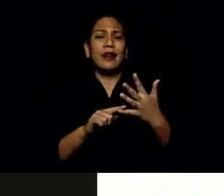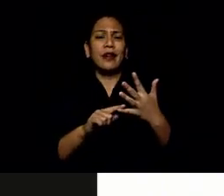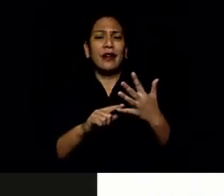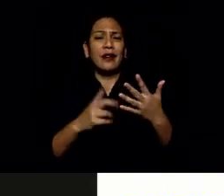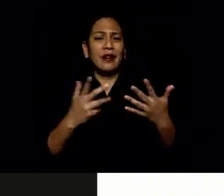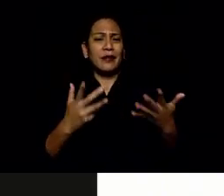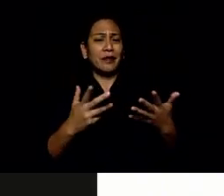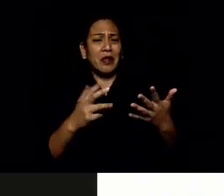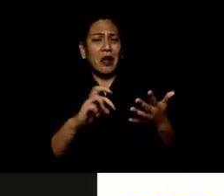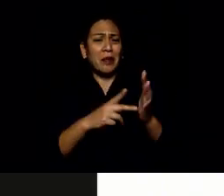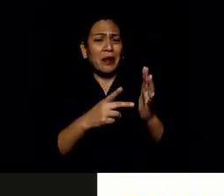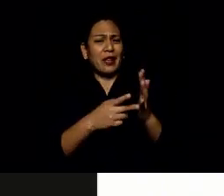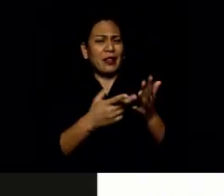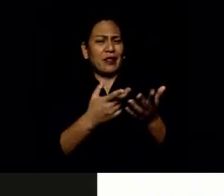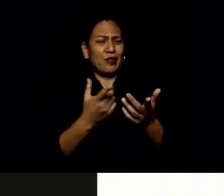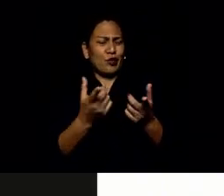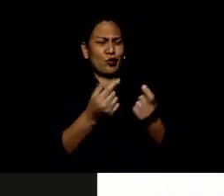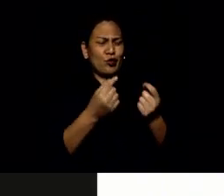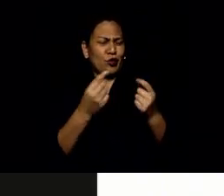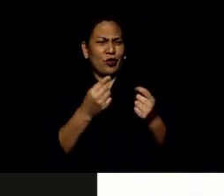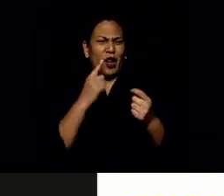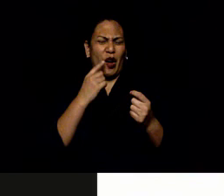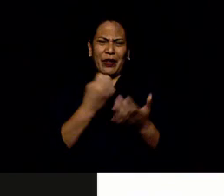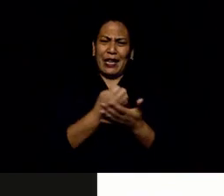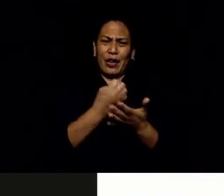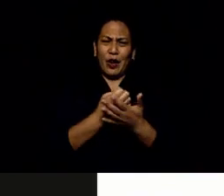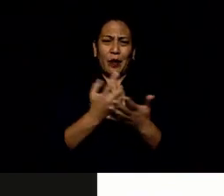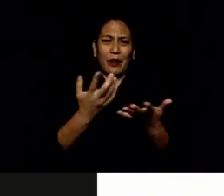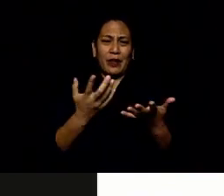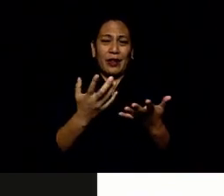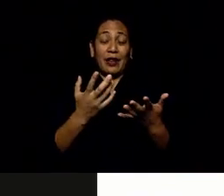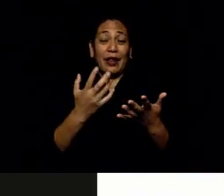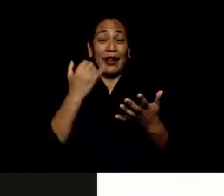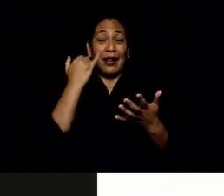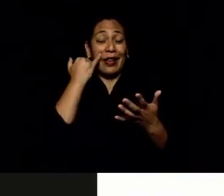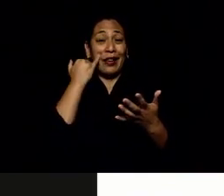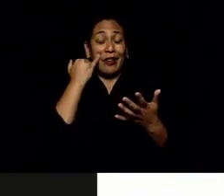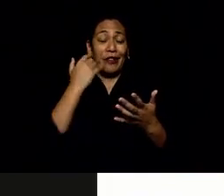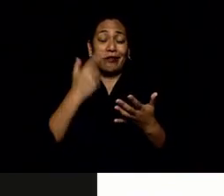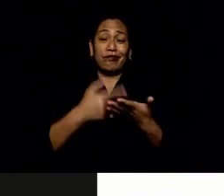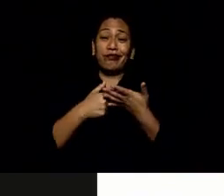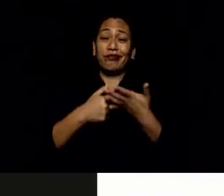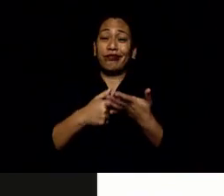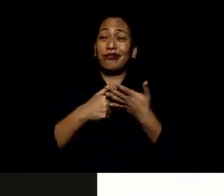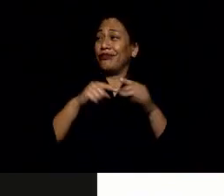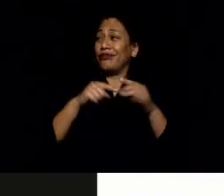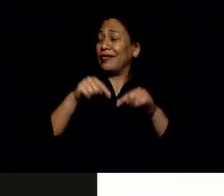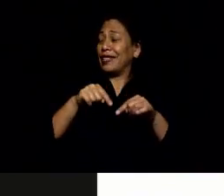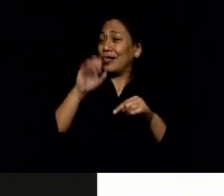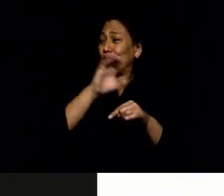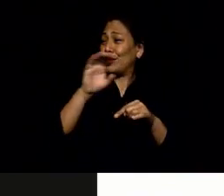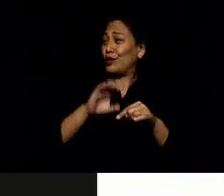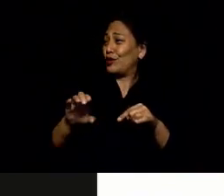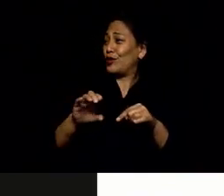artistic things, talking about economics. After a long day of Zoom meetings. And I'm sorry, but I hope this is helpful.